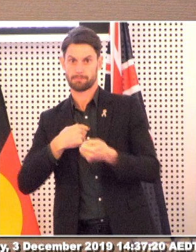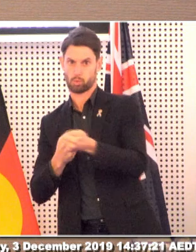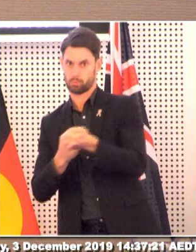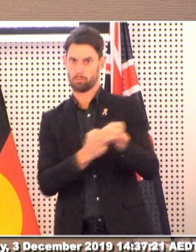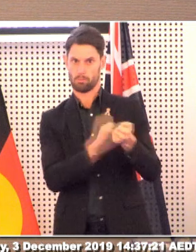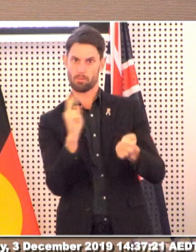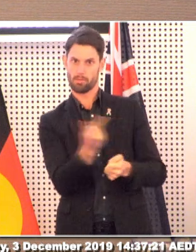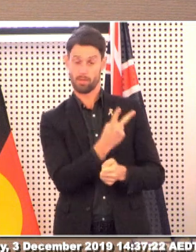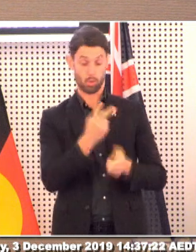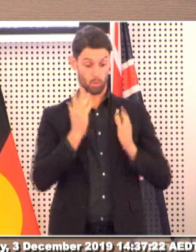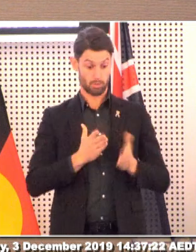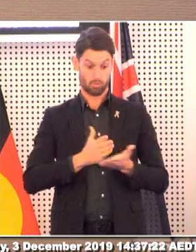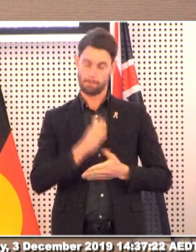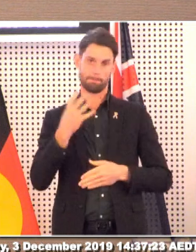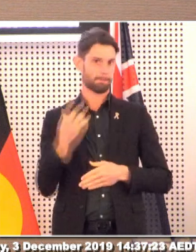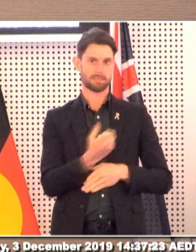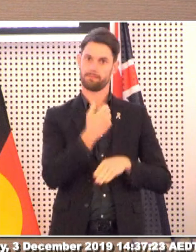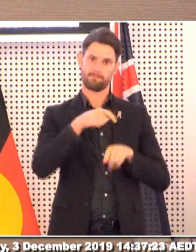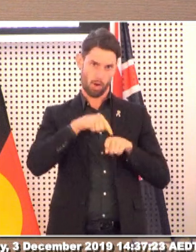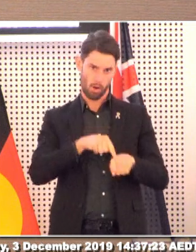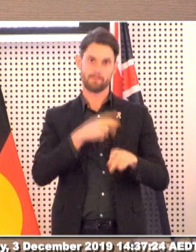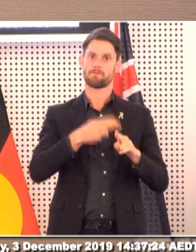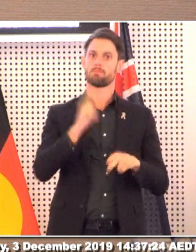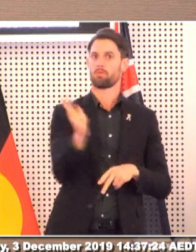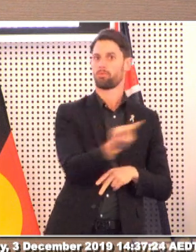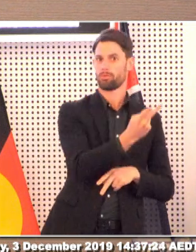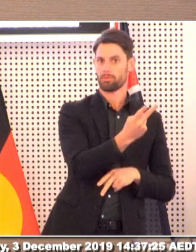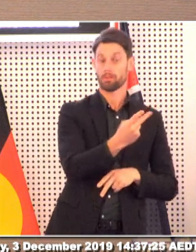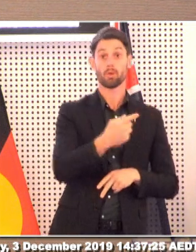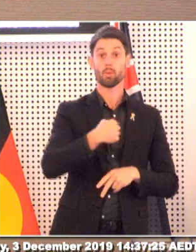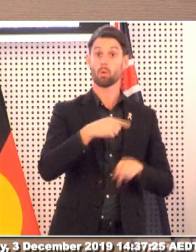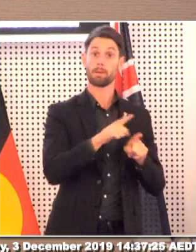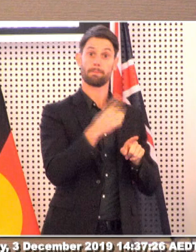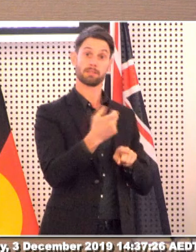And we are also bound by the Victorian Human Rights Charter as well.